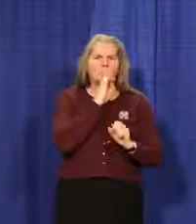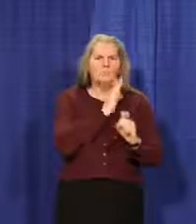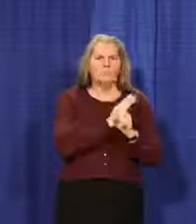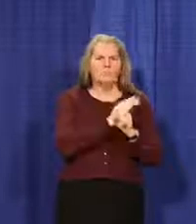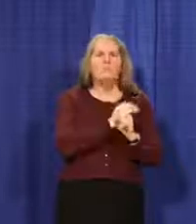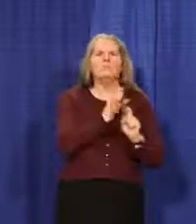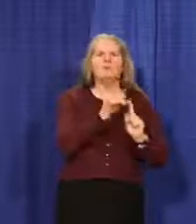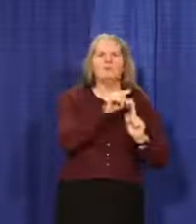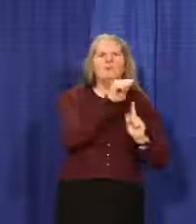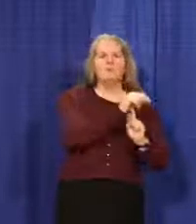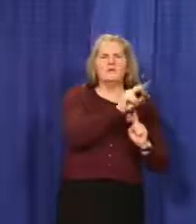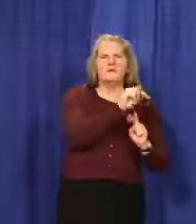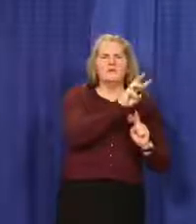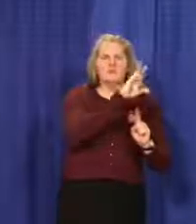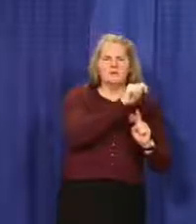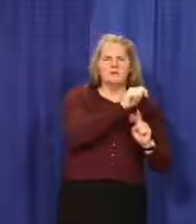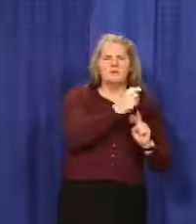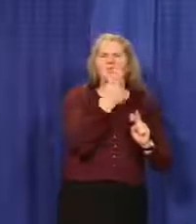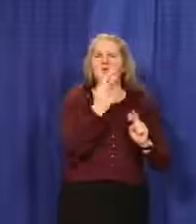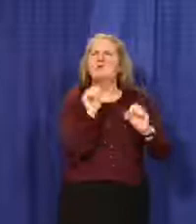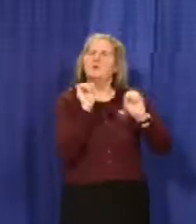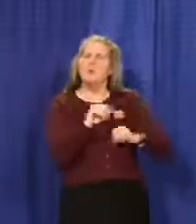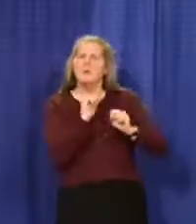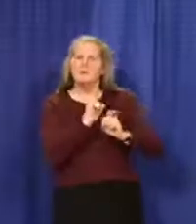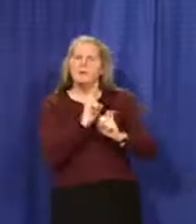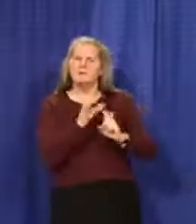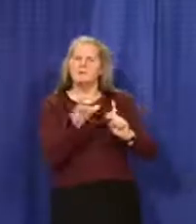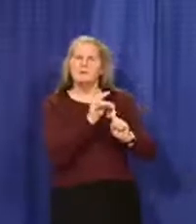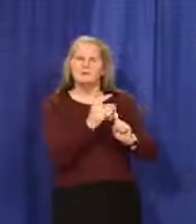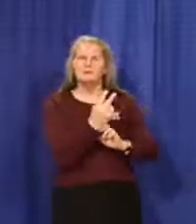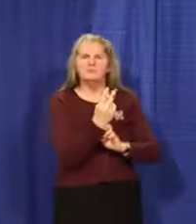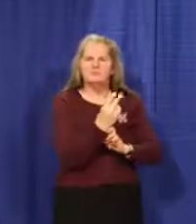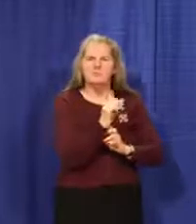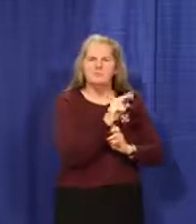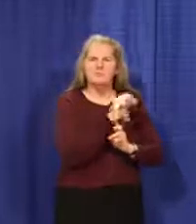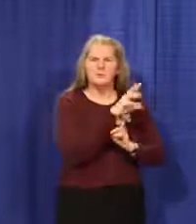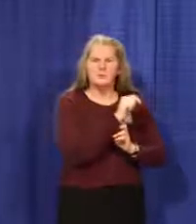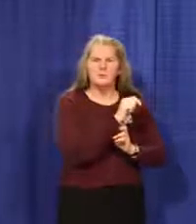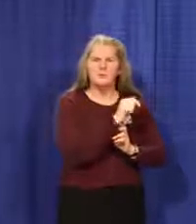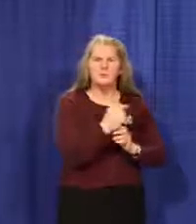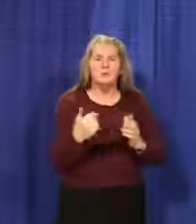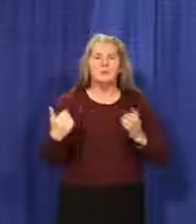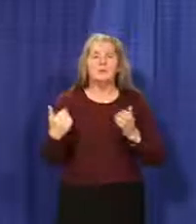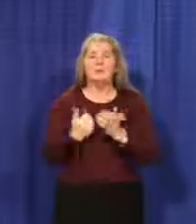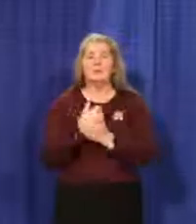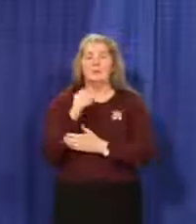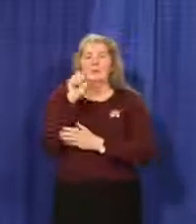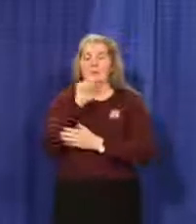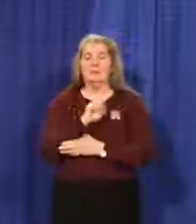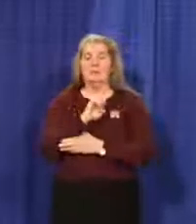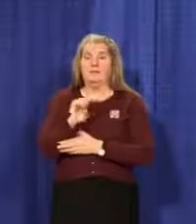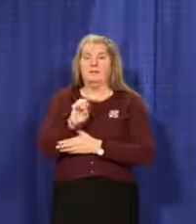presumptive cases announced in Northwest Territories. New cases confirmed in Southeast